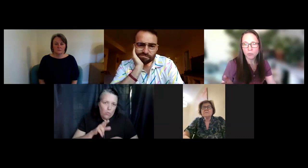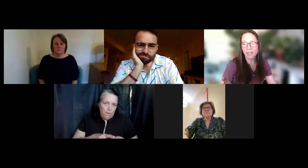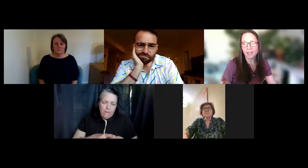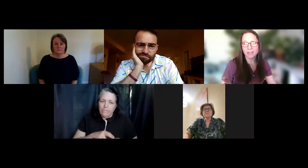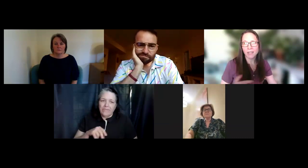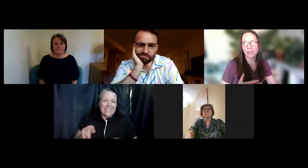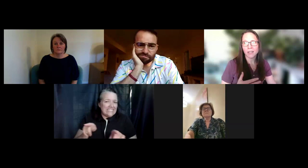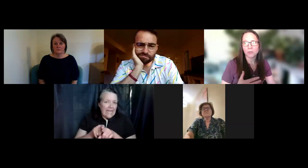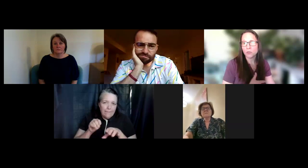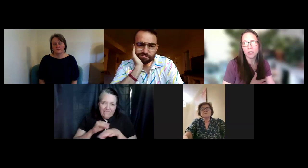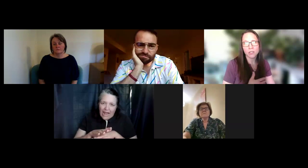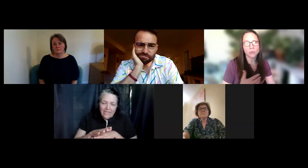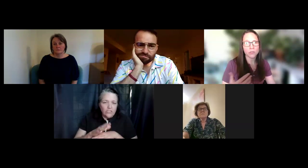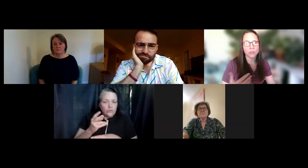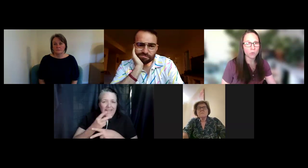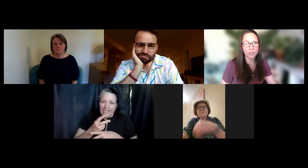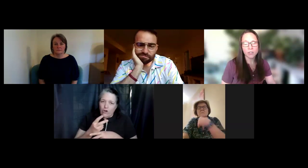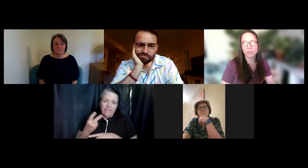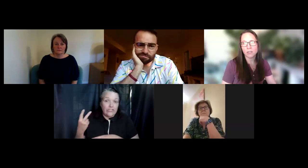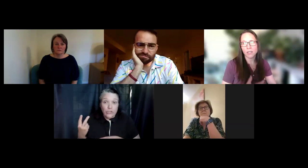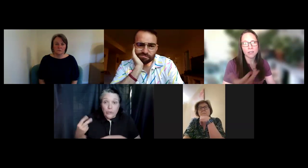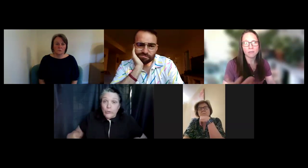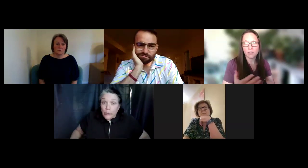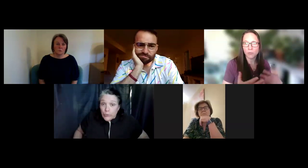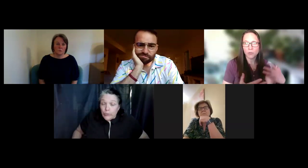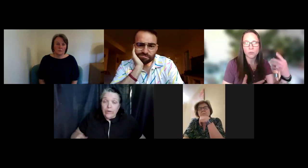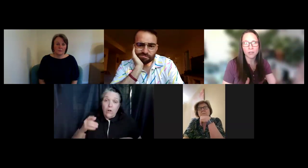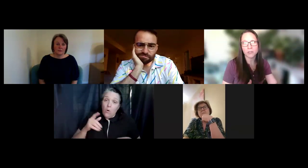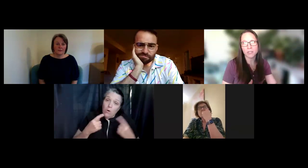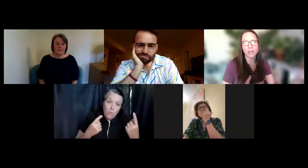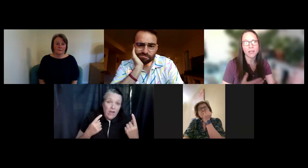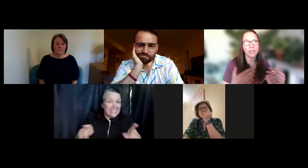apply to taking care of two kidneys versus one, is that typical healthy diet